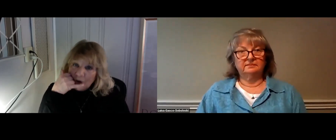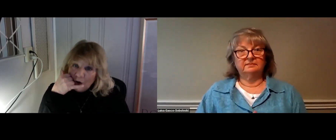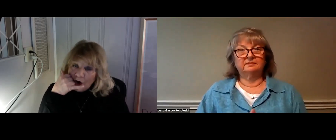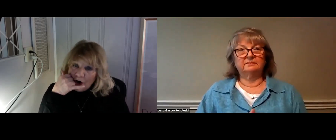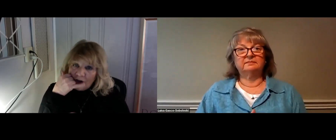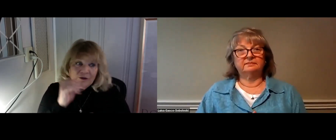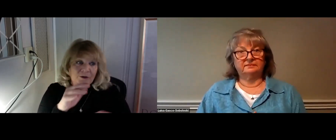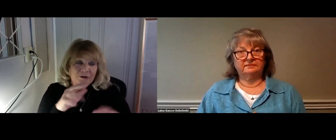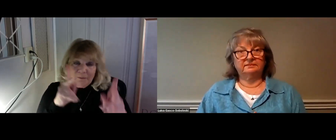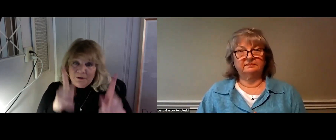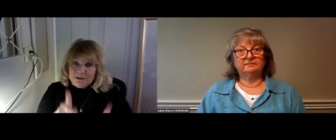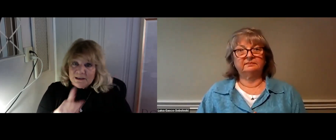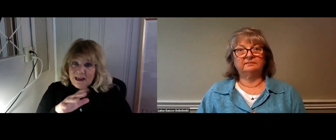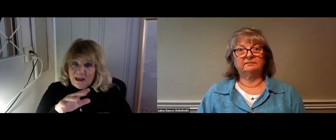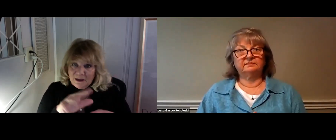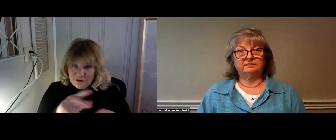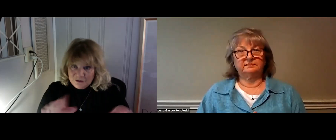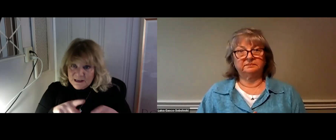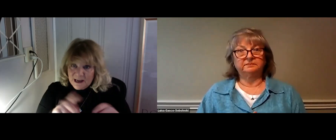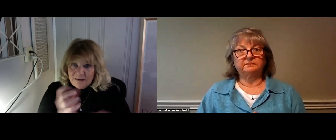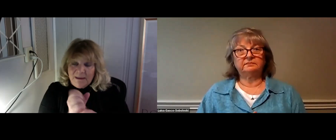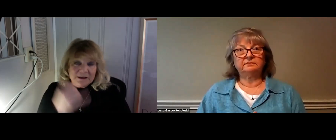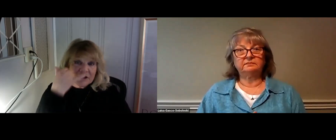call or the person on your site makes the